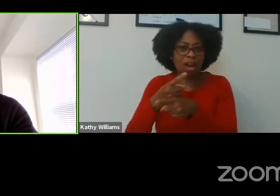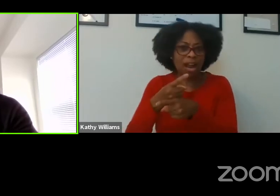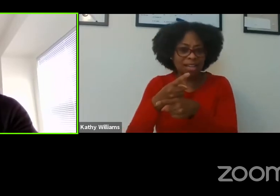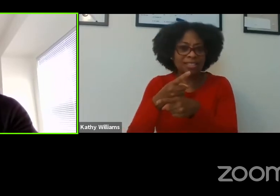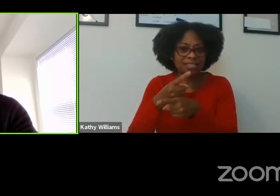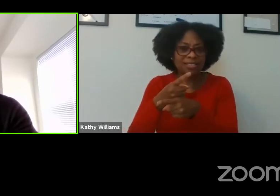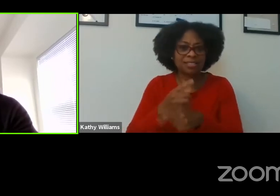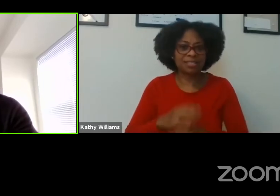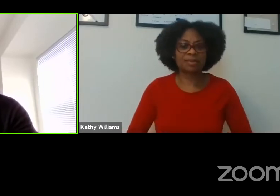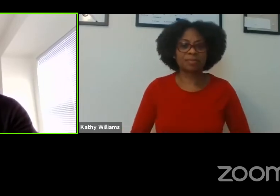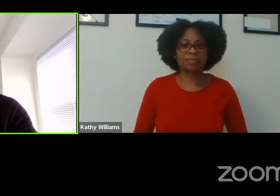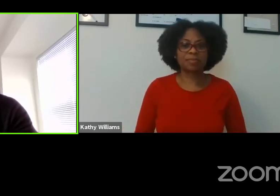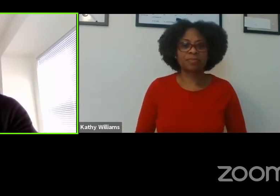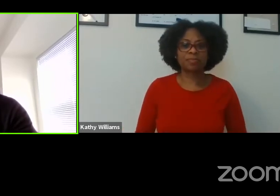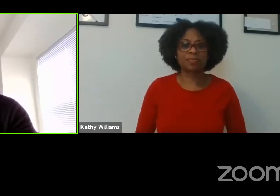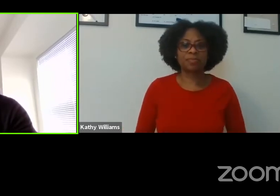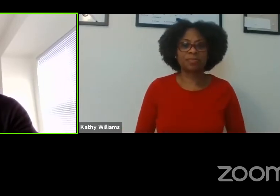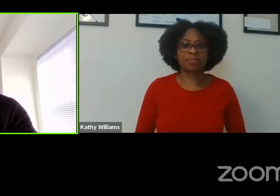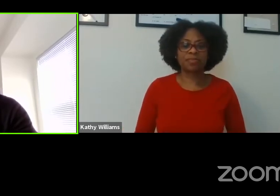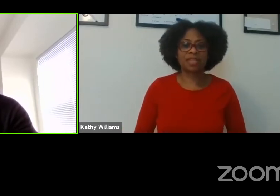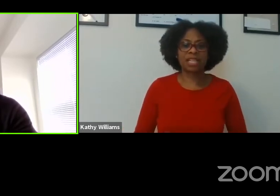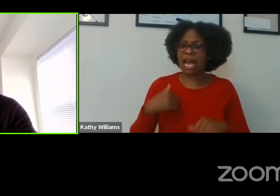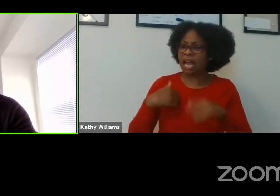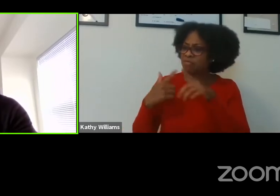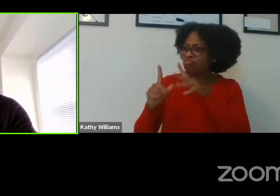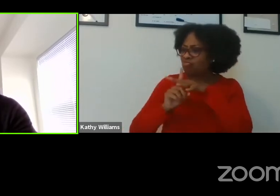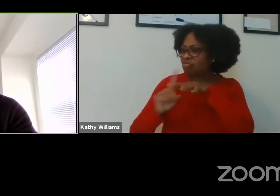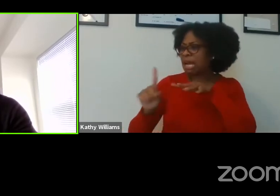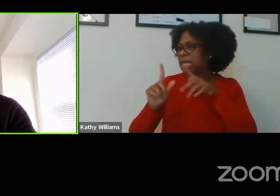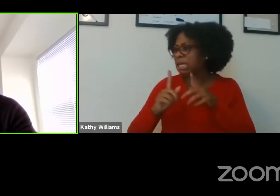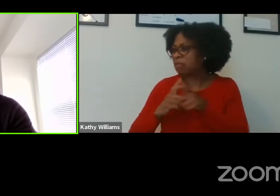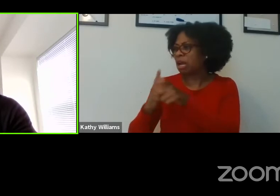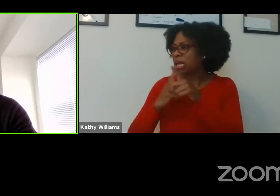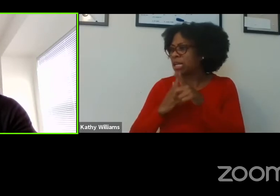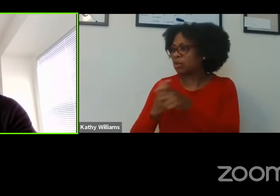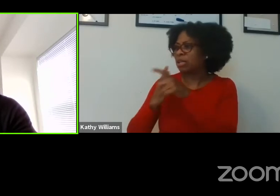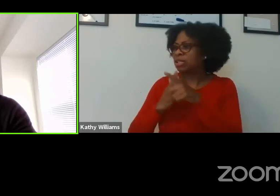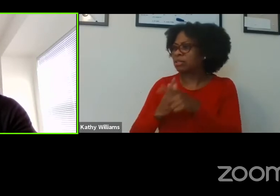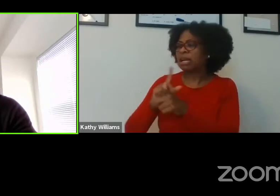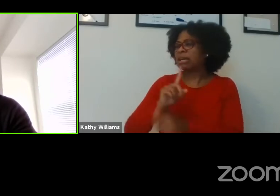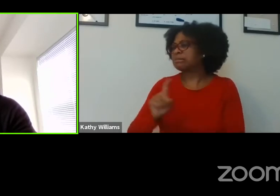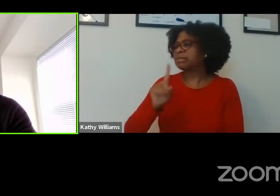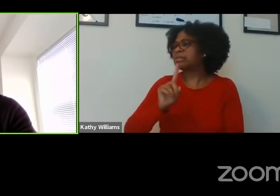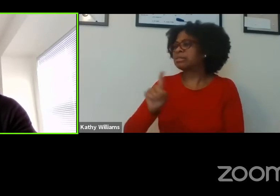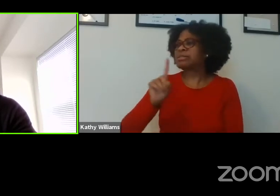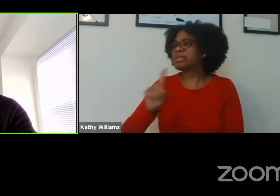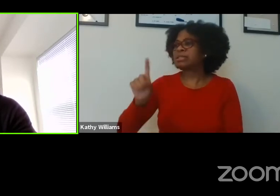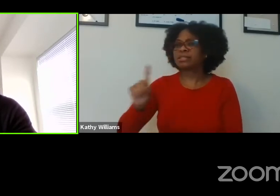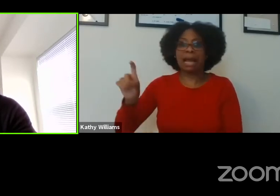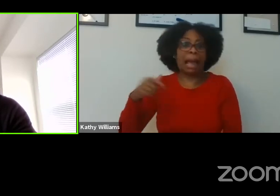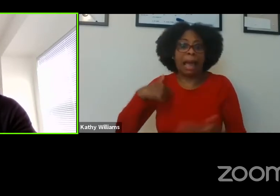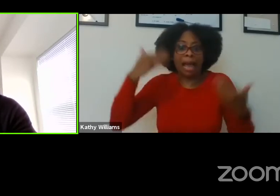So I am running and running, and I just go. I don't even know where I am going.